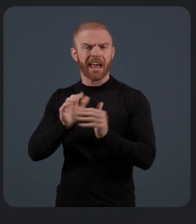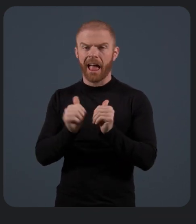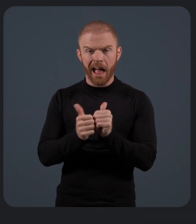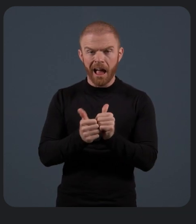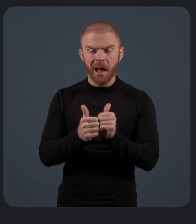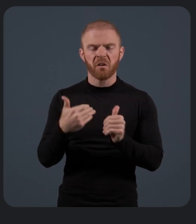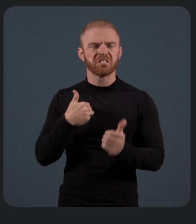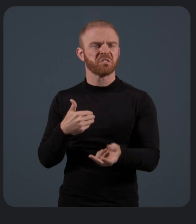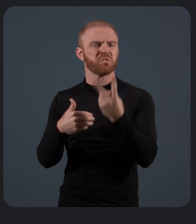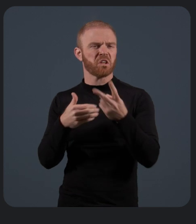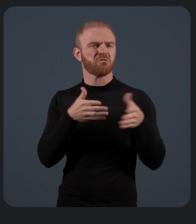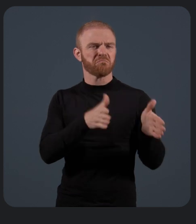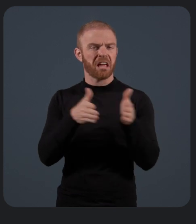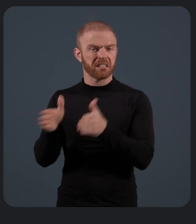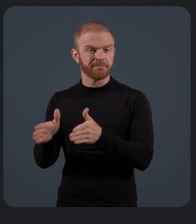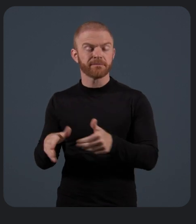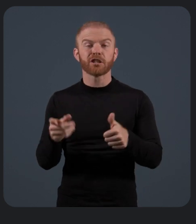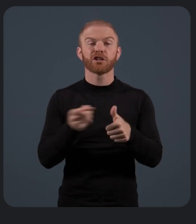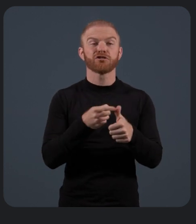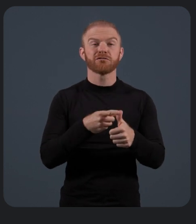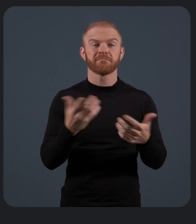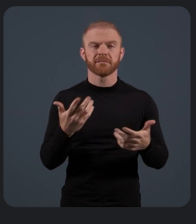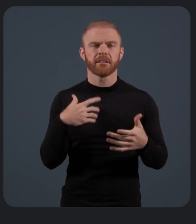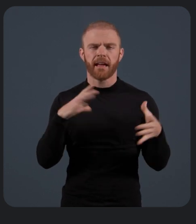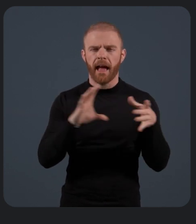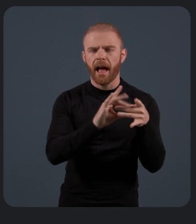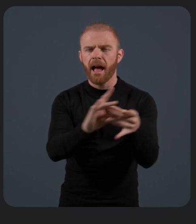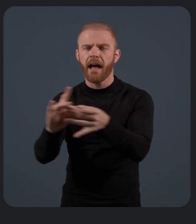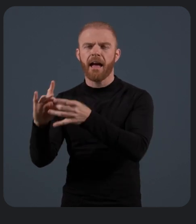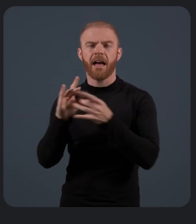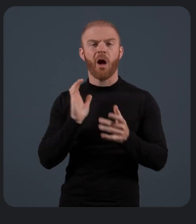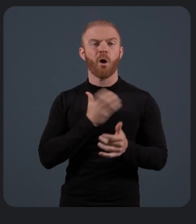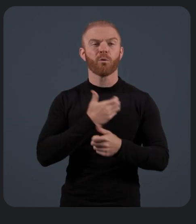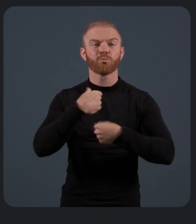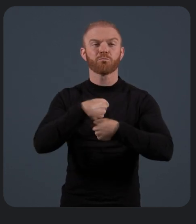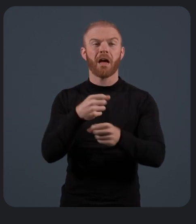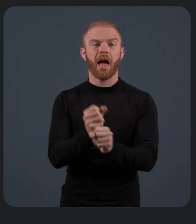And we're doing this in two ways. First, by connecting our products